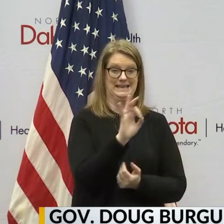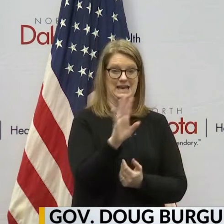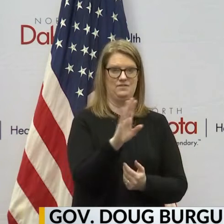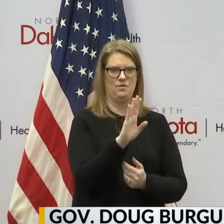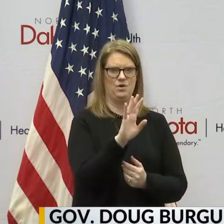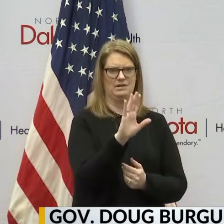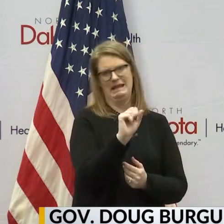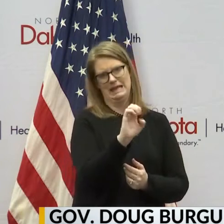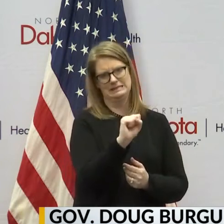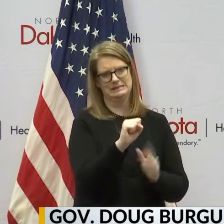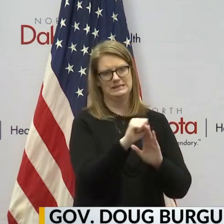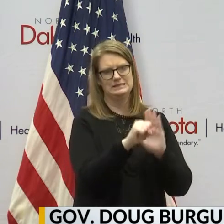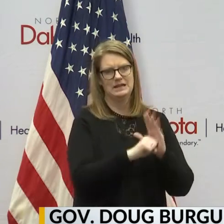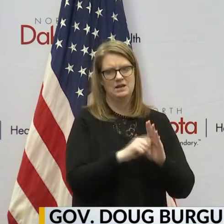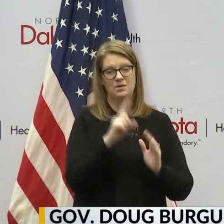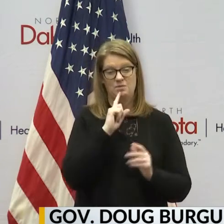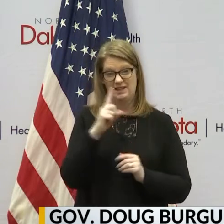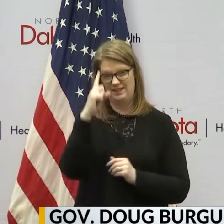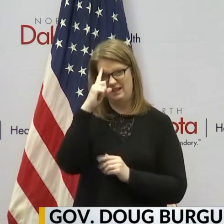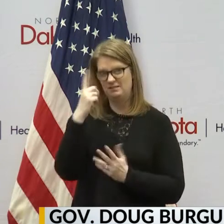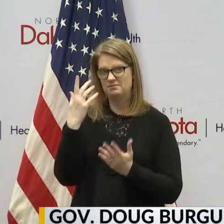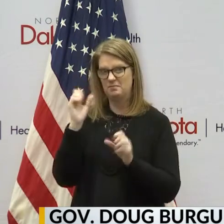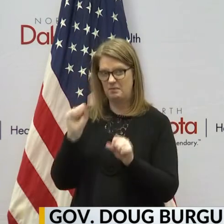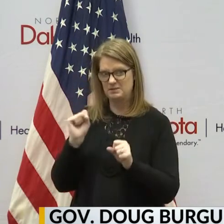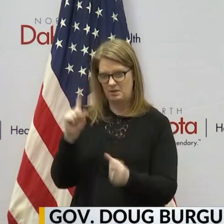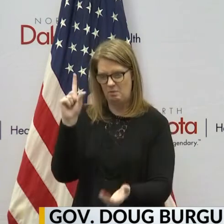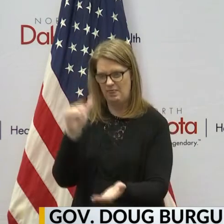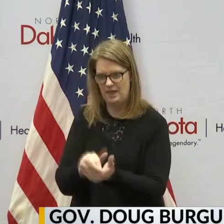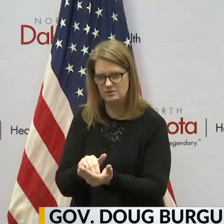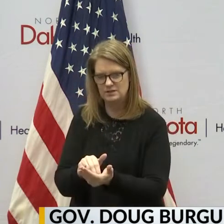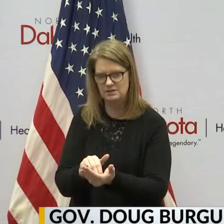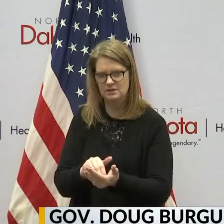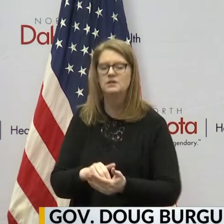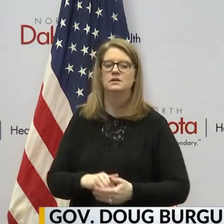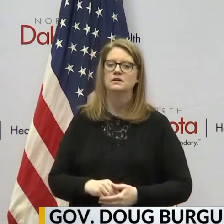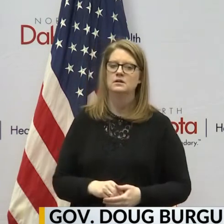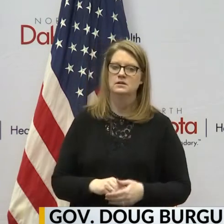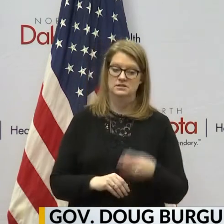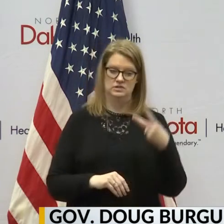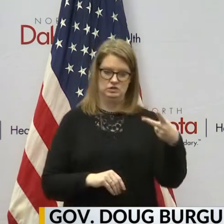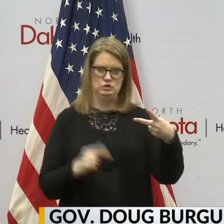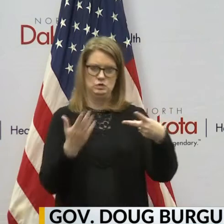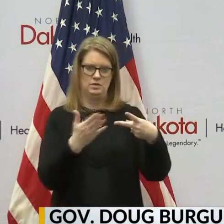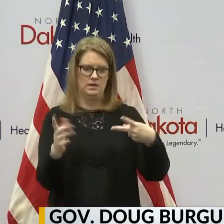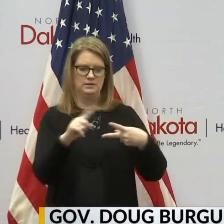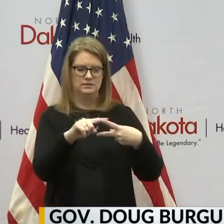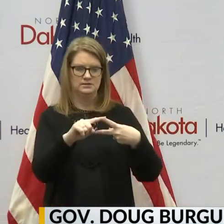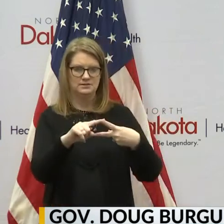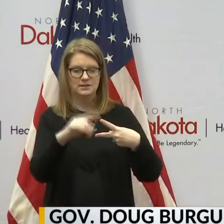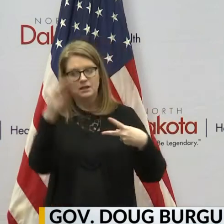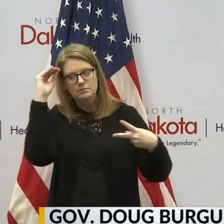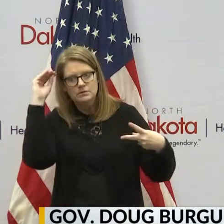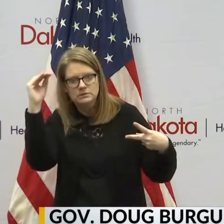STATE. THEN, WHAT DO YOU DO IF YOU THINK YOU HAVE 94 CASES IN YOUR STATE AND YOU ACTUALLY HAVE